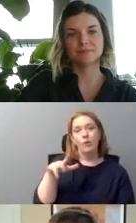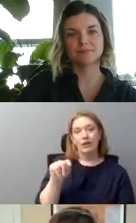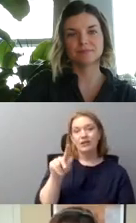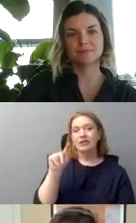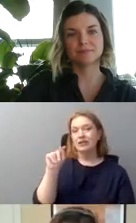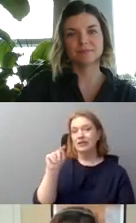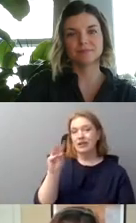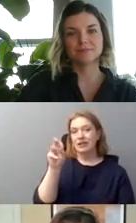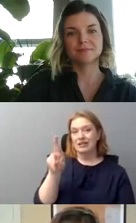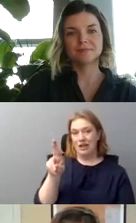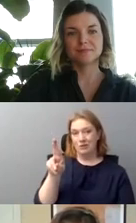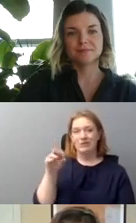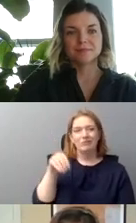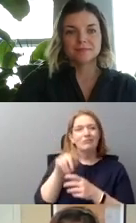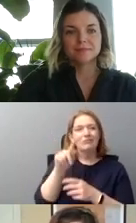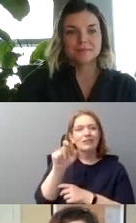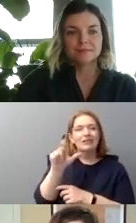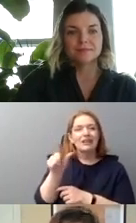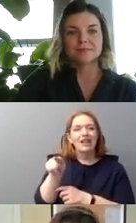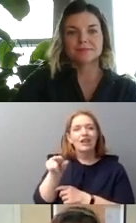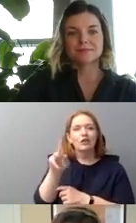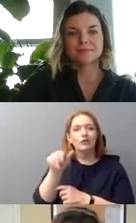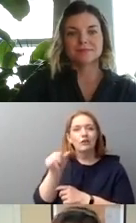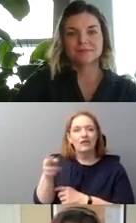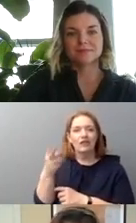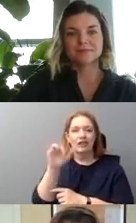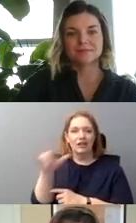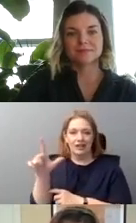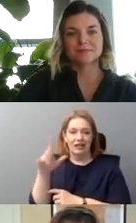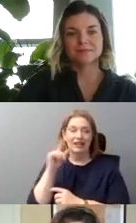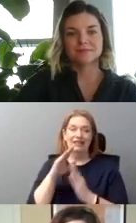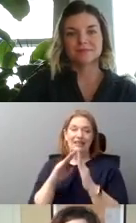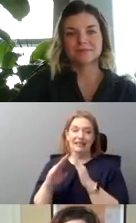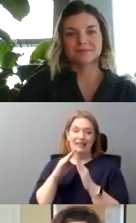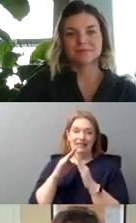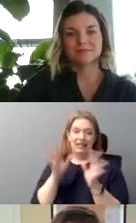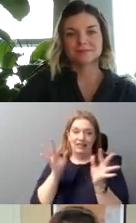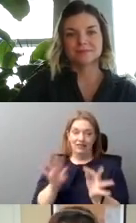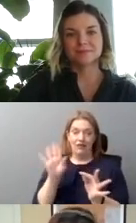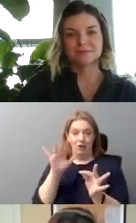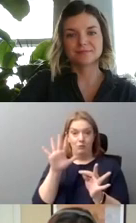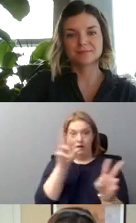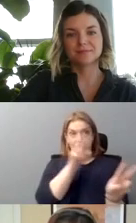In a city, in a city in many ways defined by its views, this spot is singular.